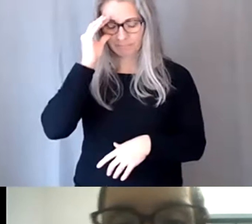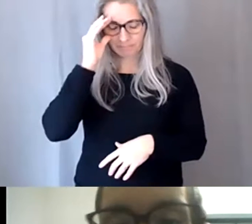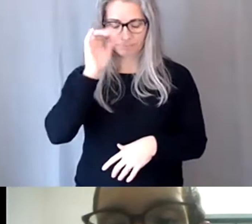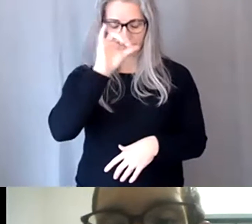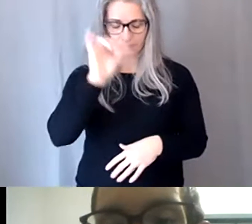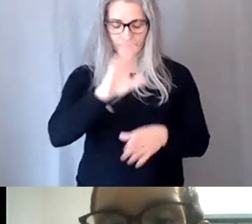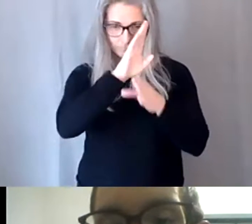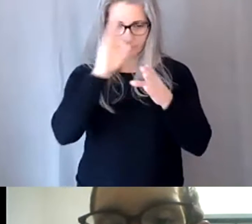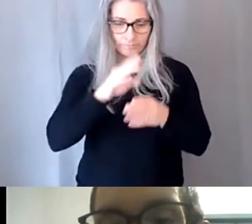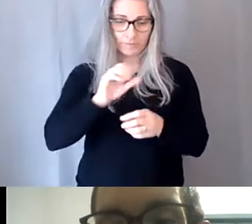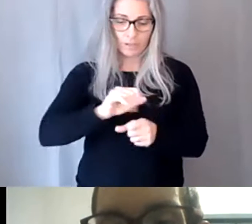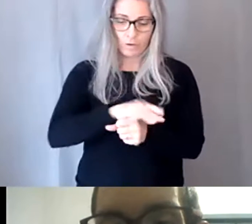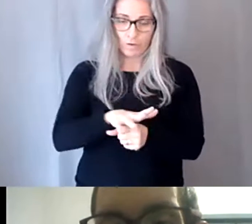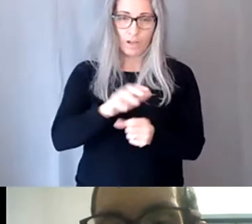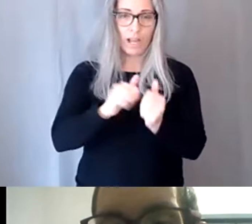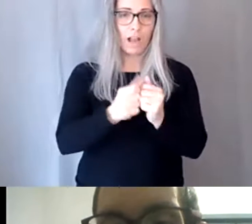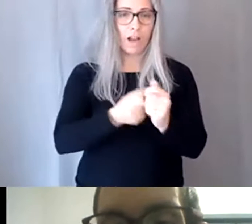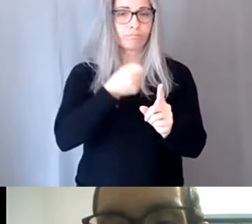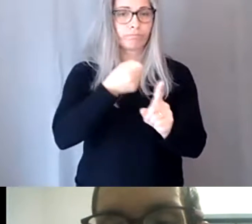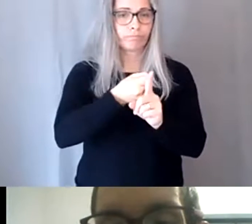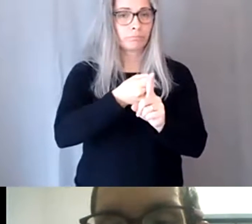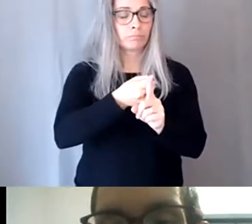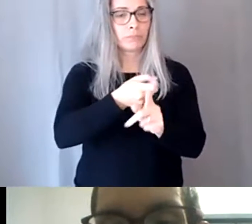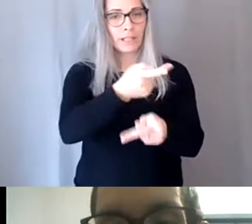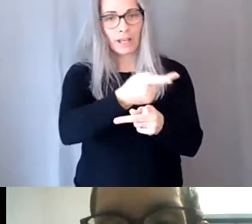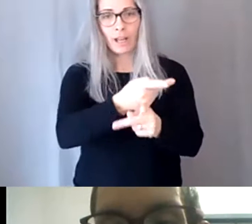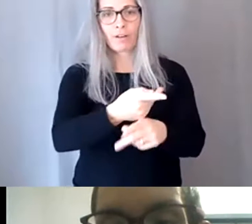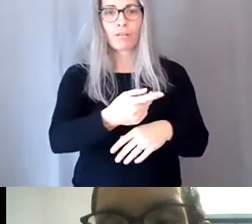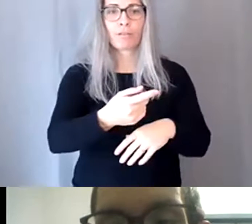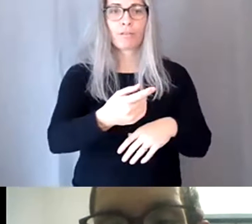I mean it's been a really rough year